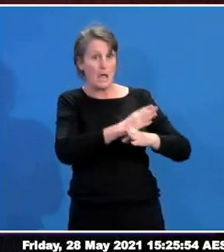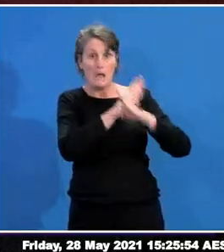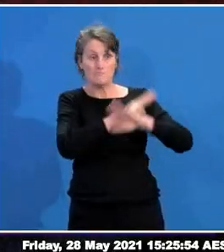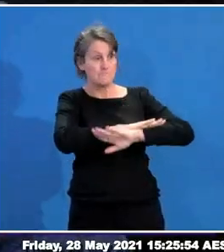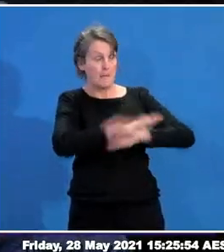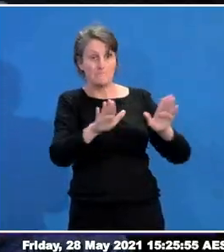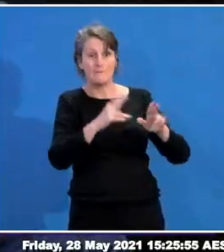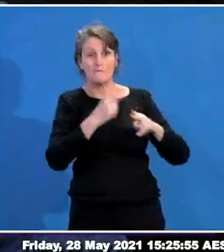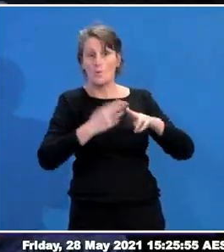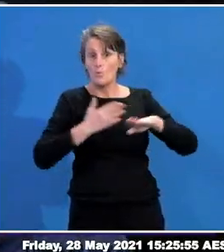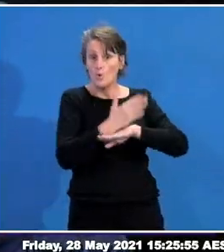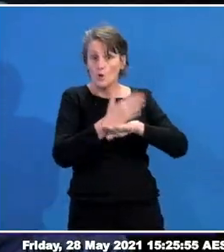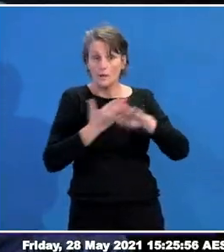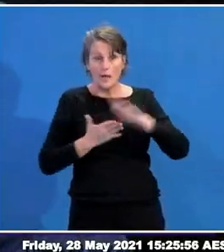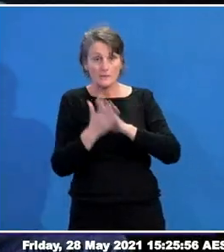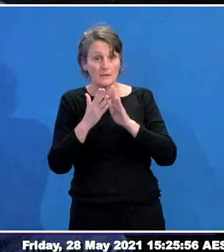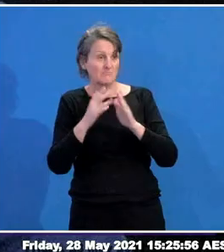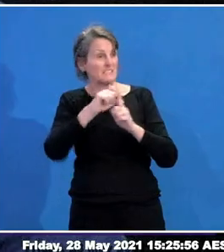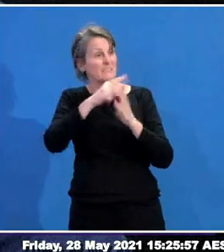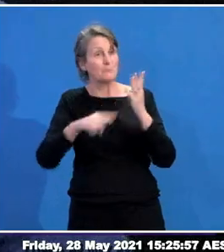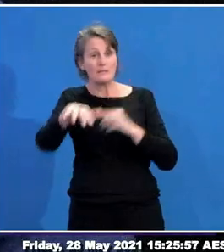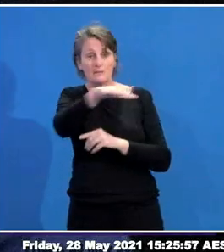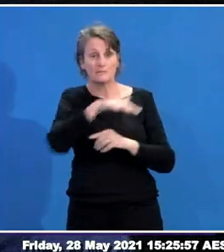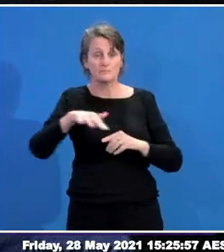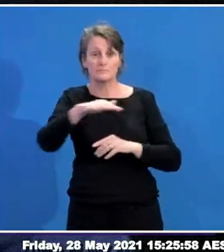The banning order functions are functions of the Commission.